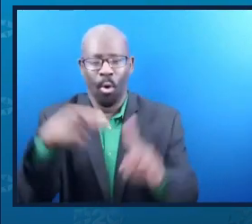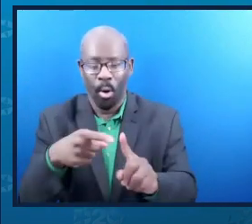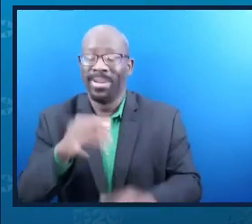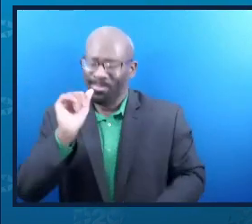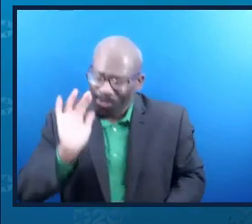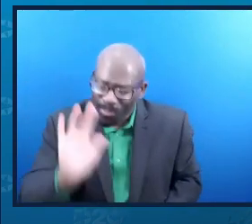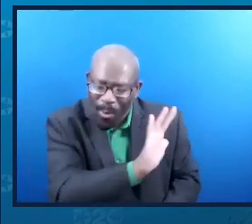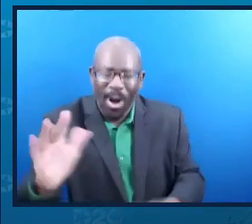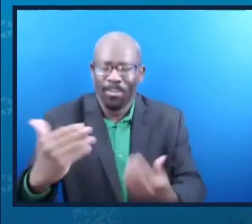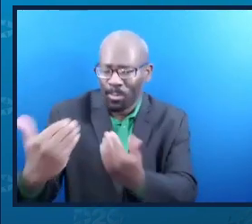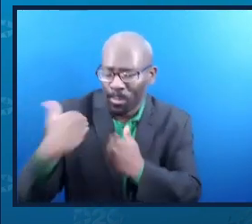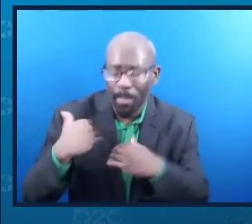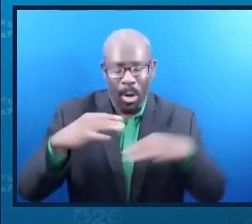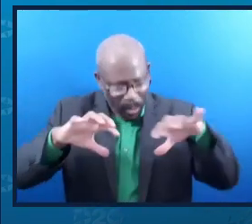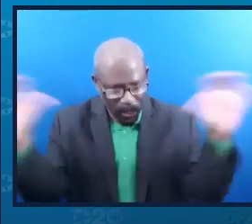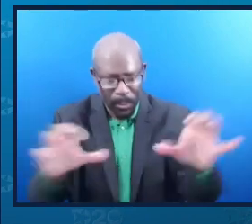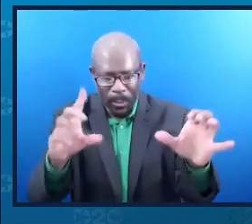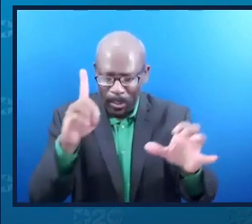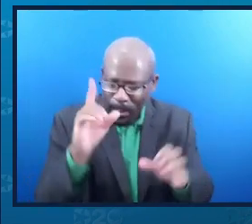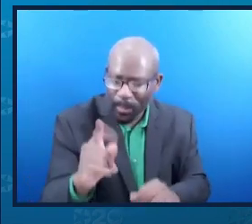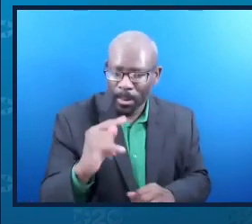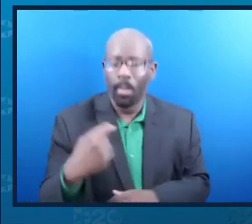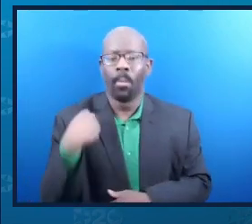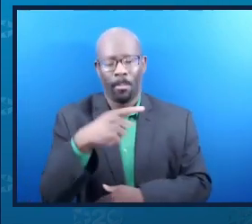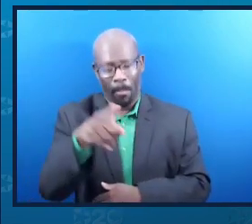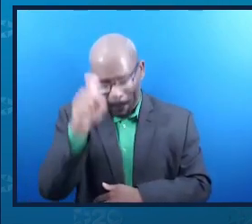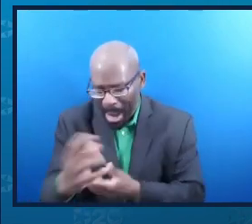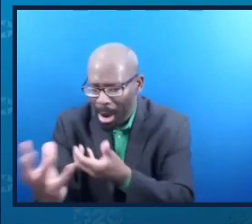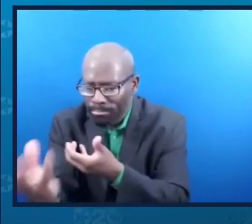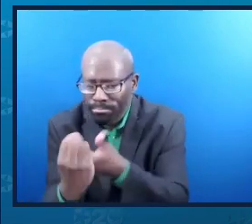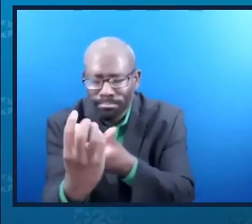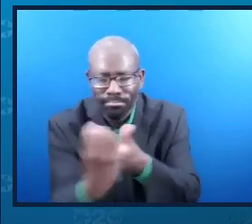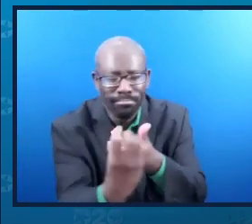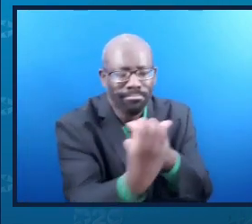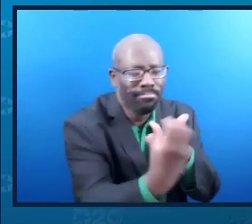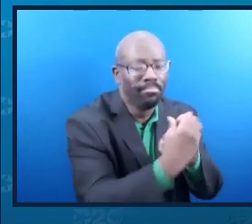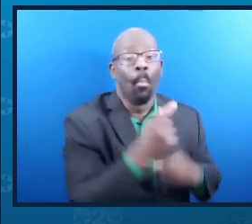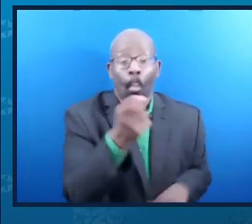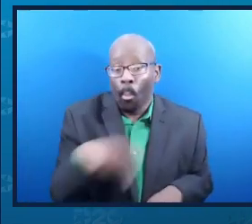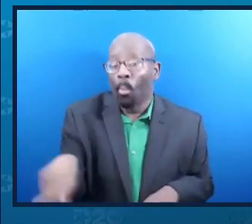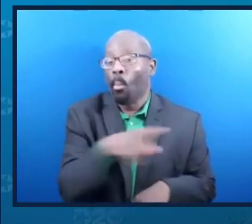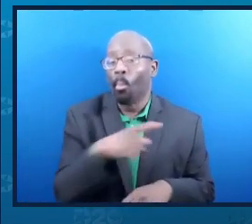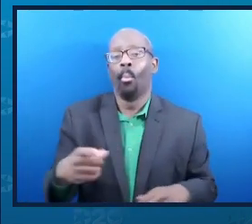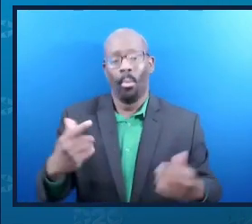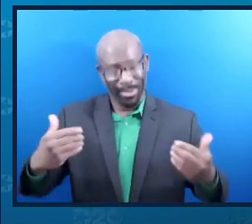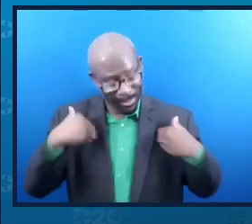YOU THE MISSING INGREDIENT. THE ONES WHO WILL DECIDE WHETHER